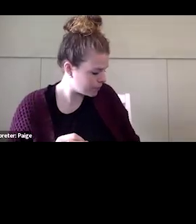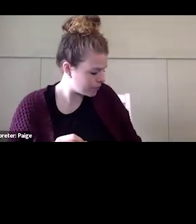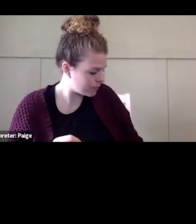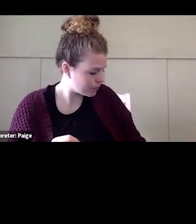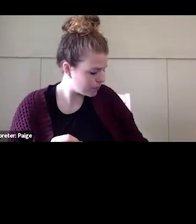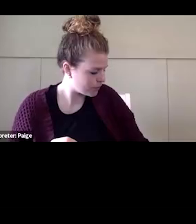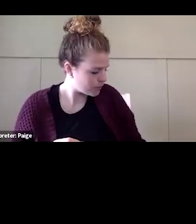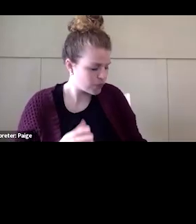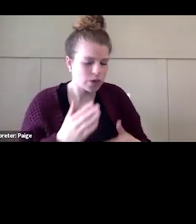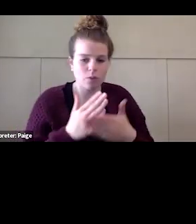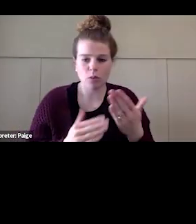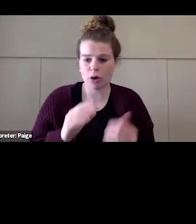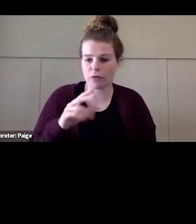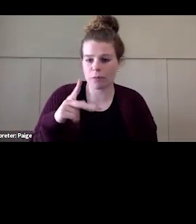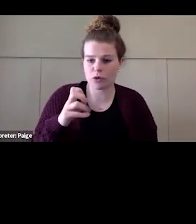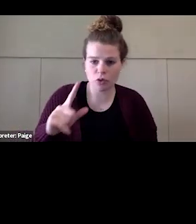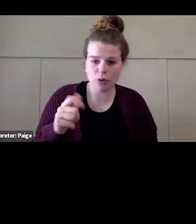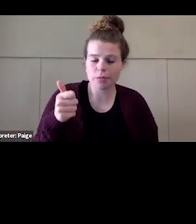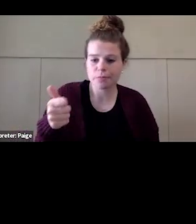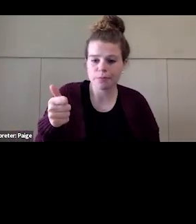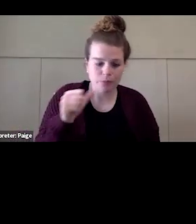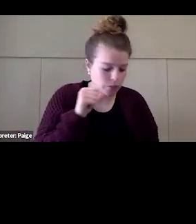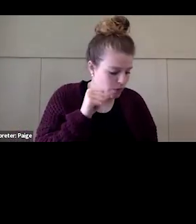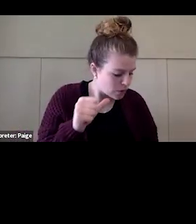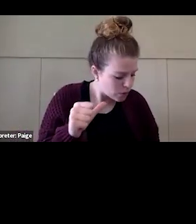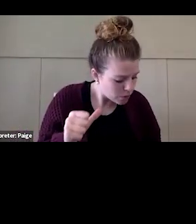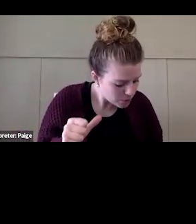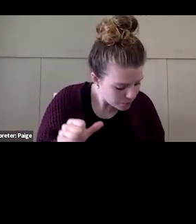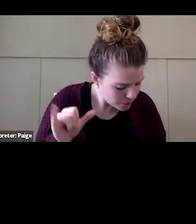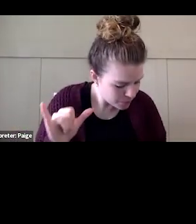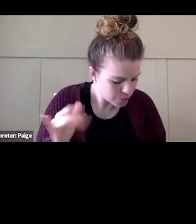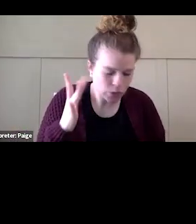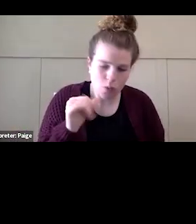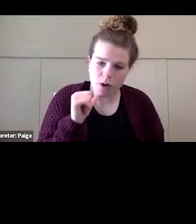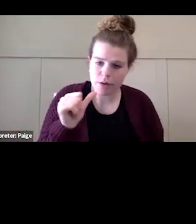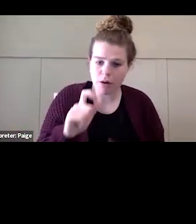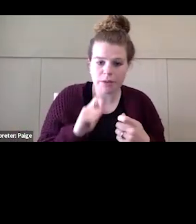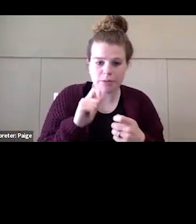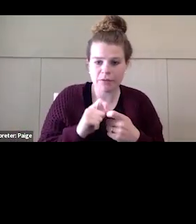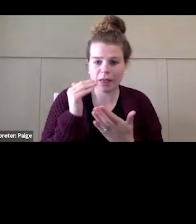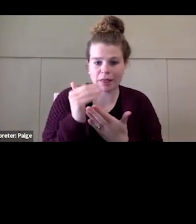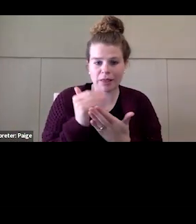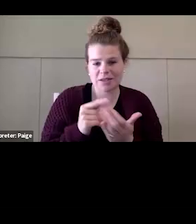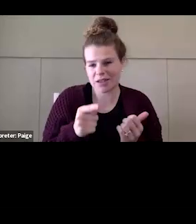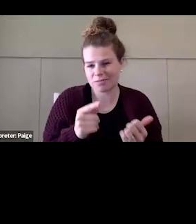And so they're not, that's why they're not specifically listed here. So.